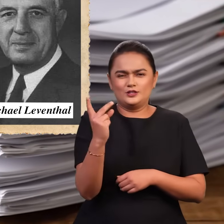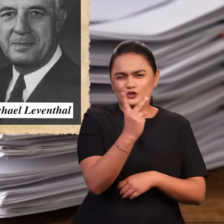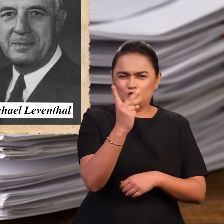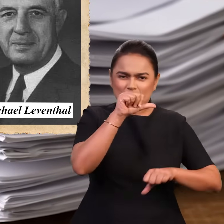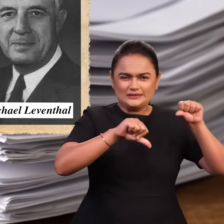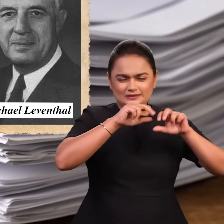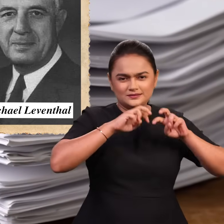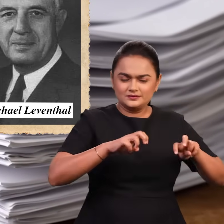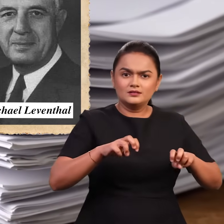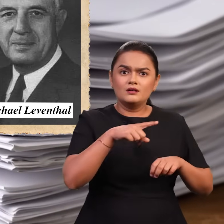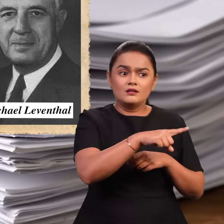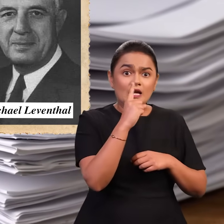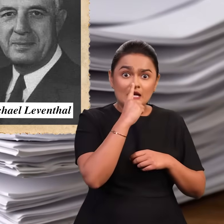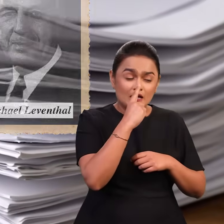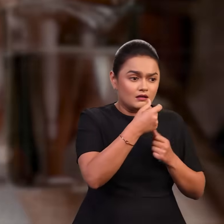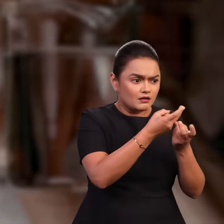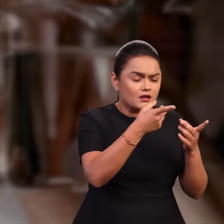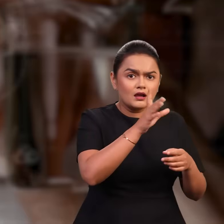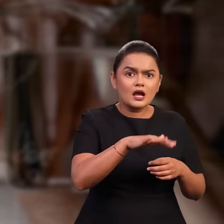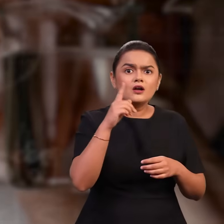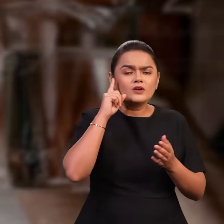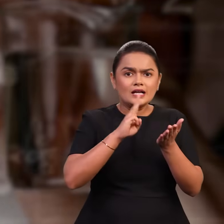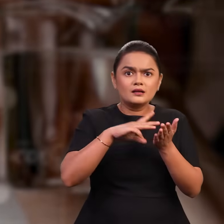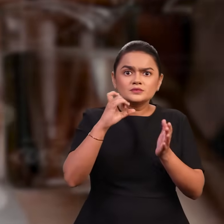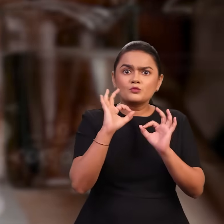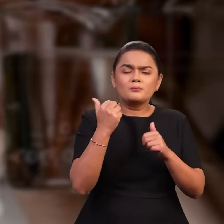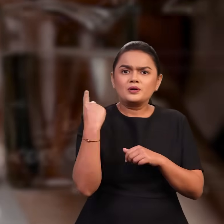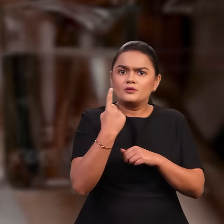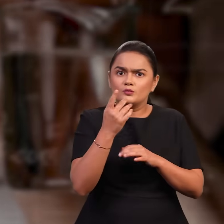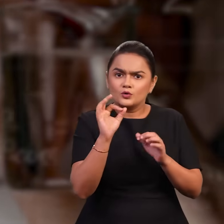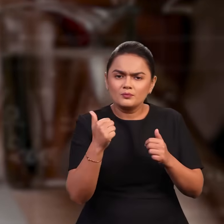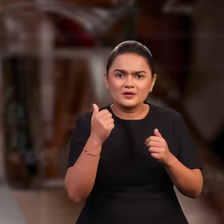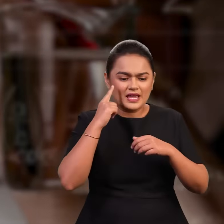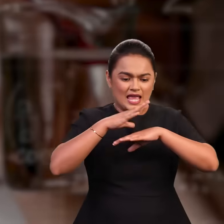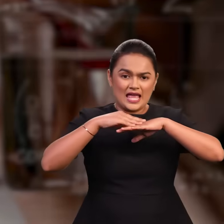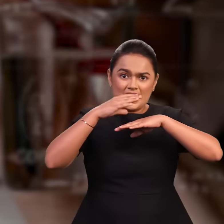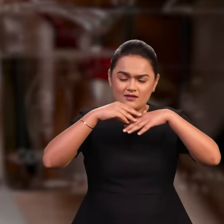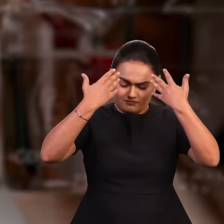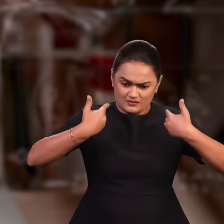It was about females having period irregularities, having hair over your body